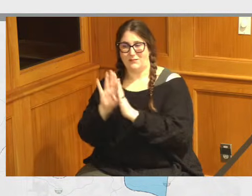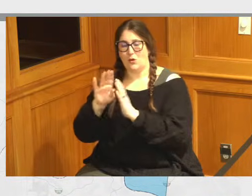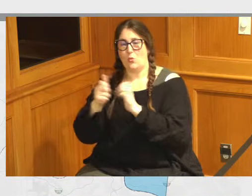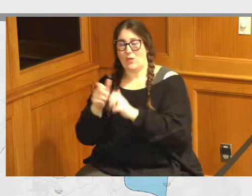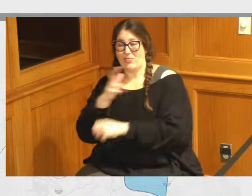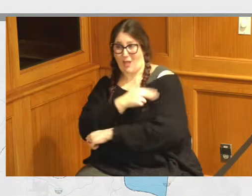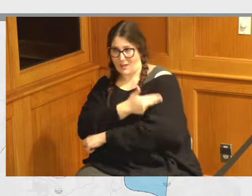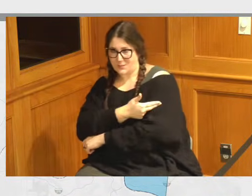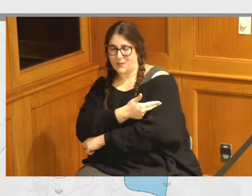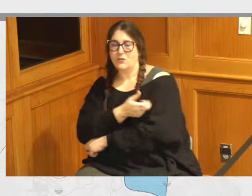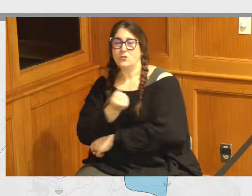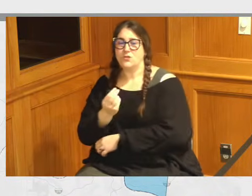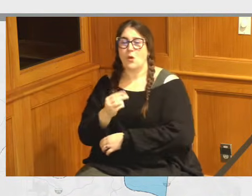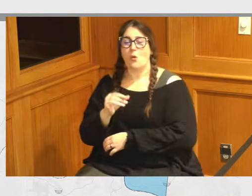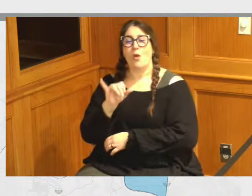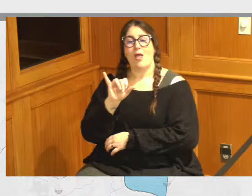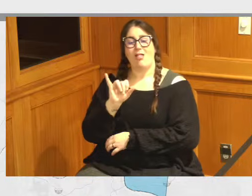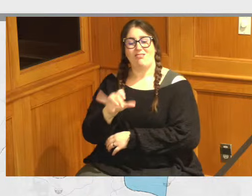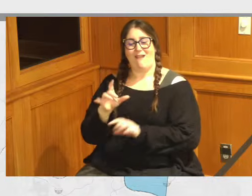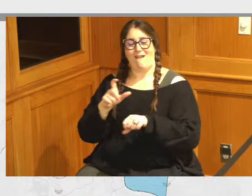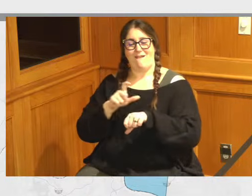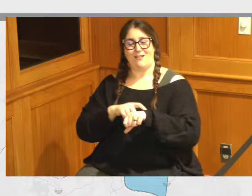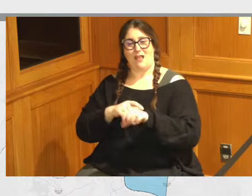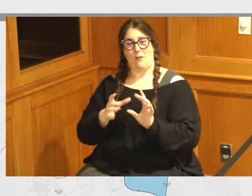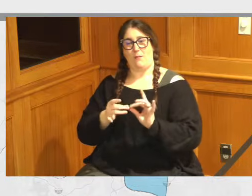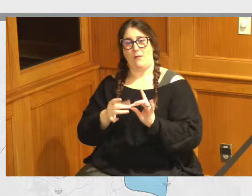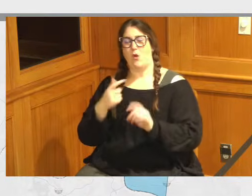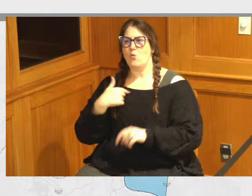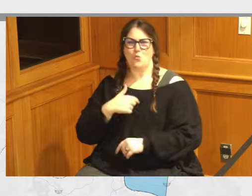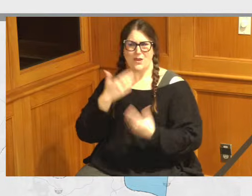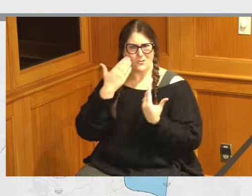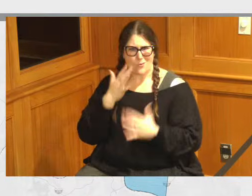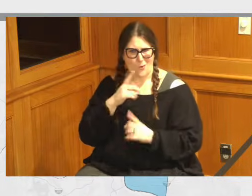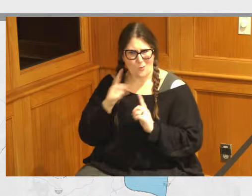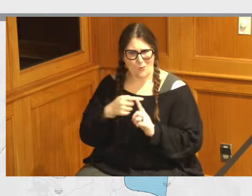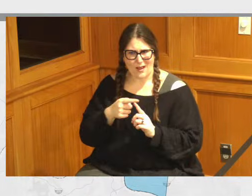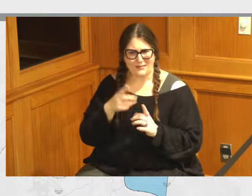Tying back to my comment from earlier, we don't always know when someone is ill. A lot of times